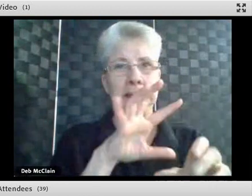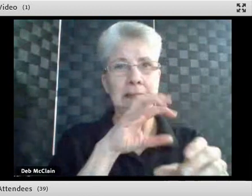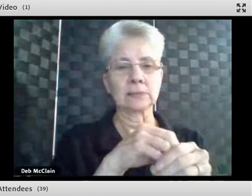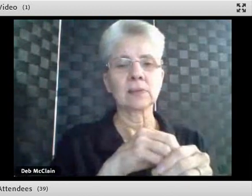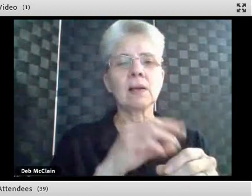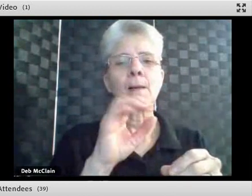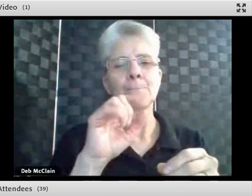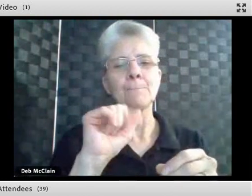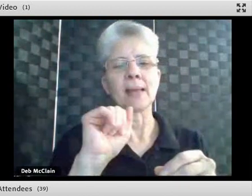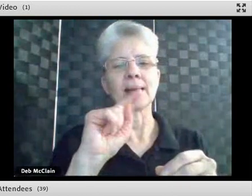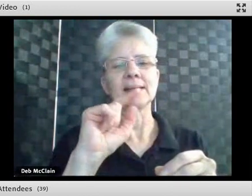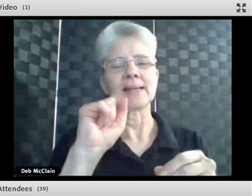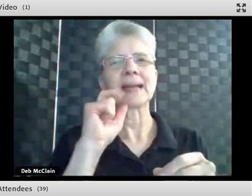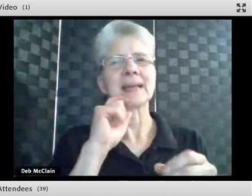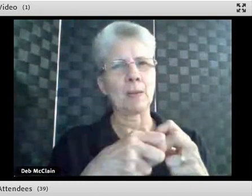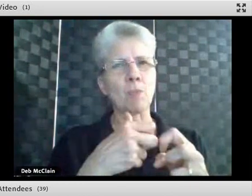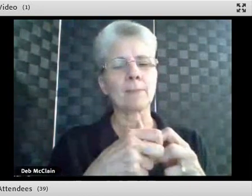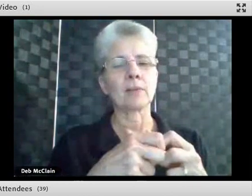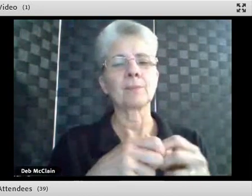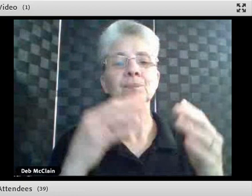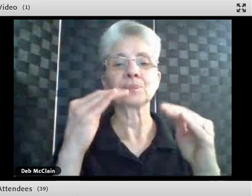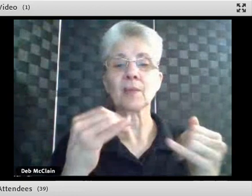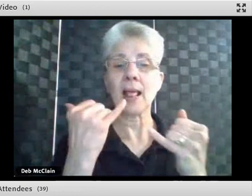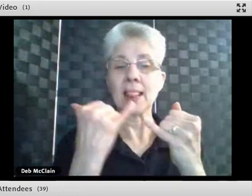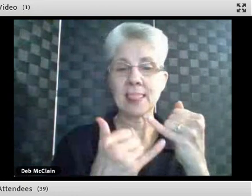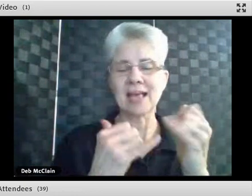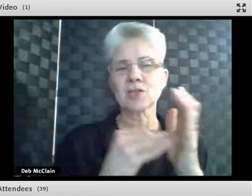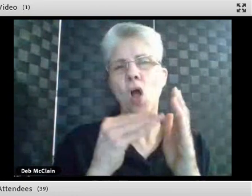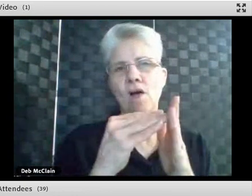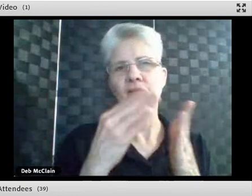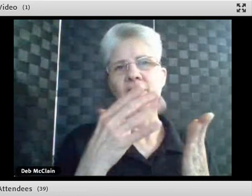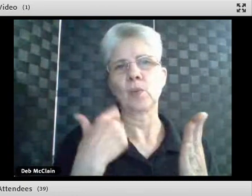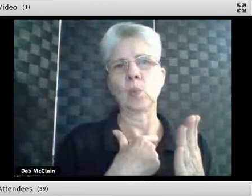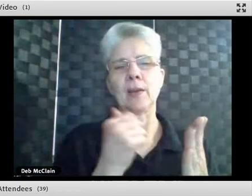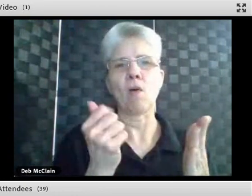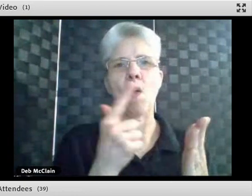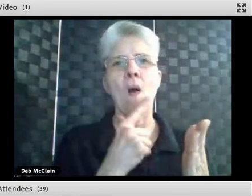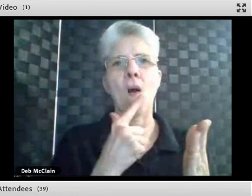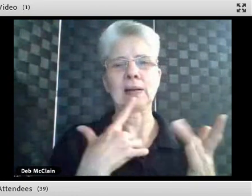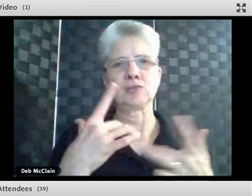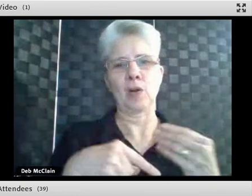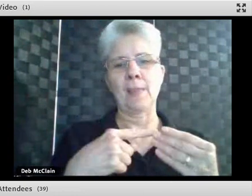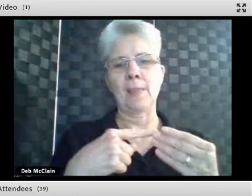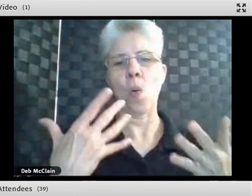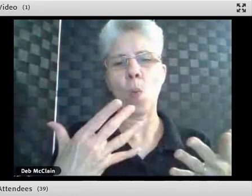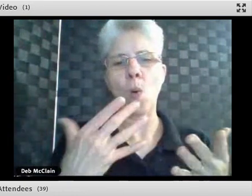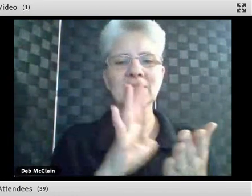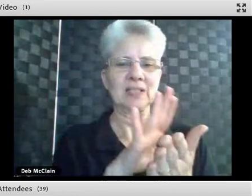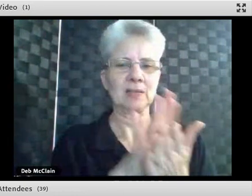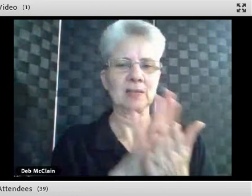So metadata can also be problematic. And then lastly, and often the one that we are all concerned about, is institutional support